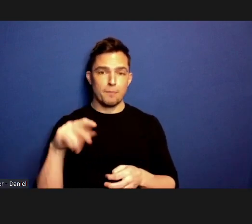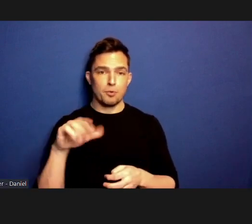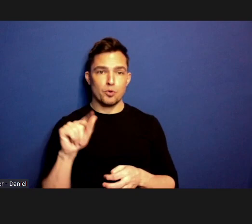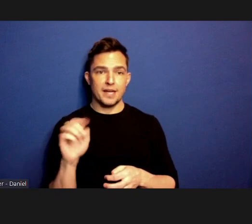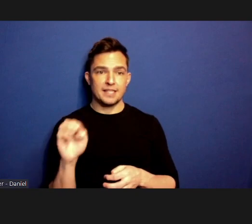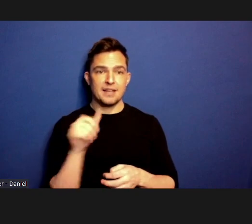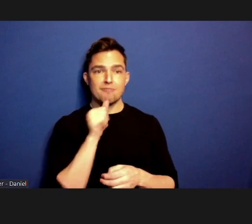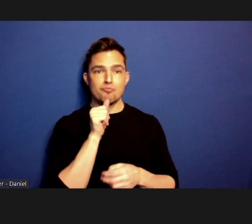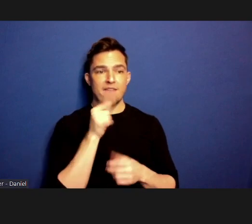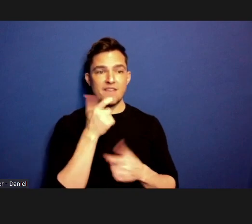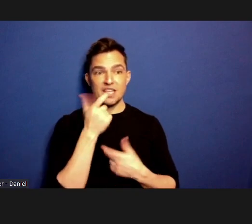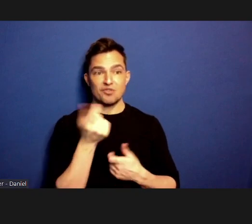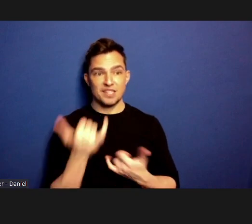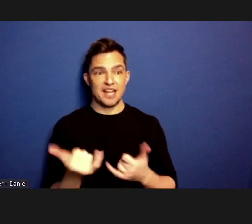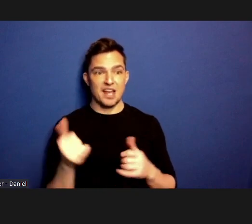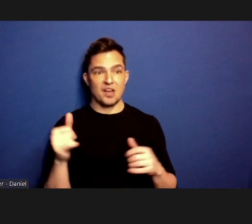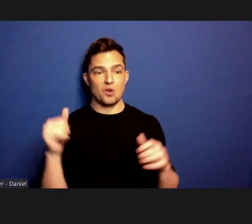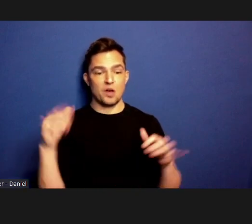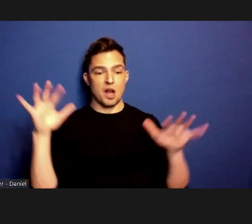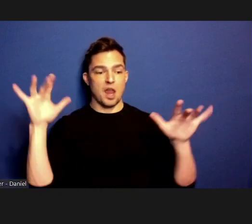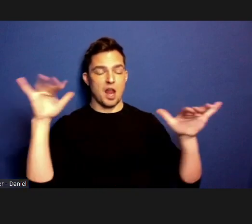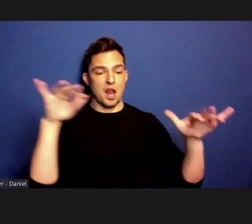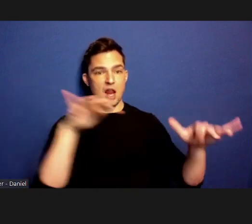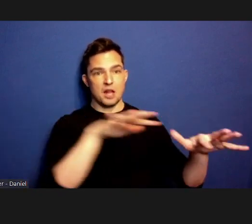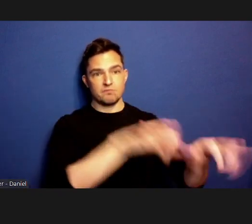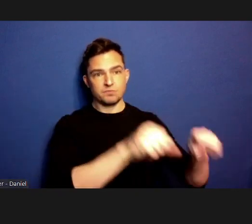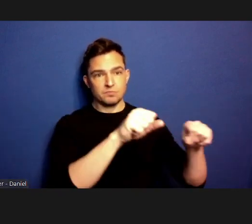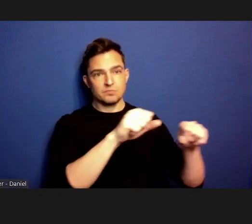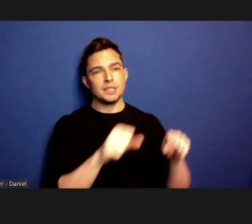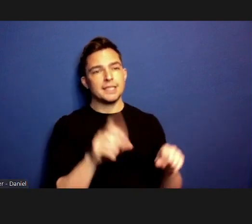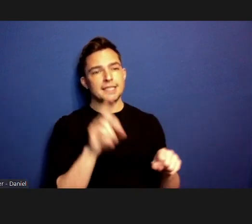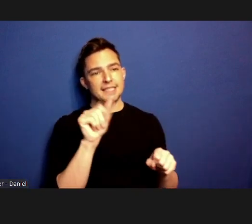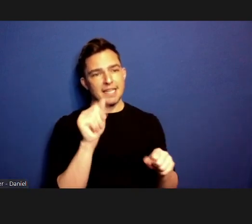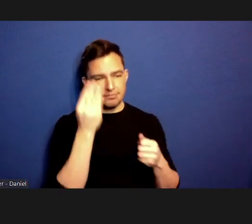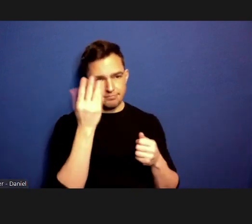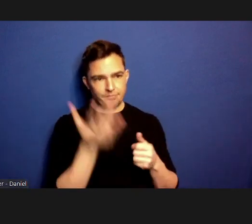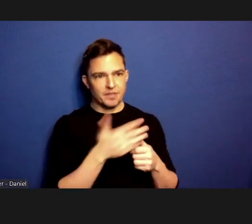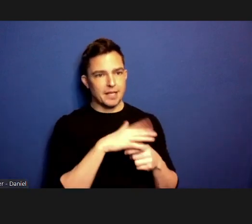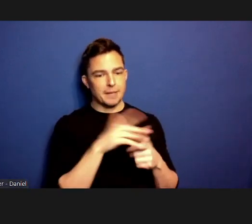now descending upon data collection and research and big data.